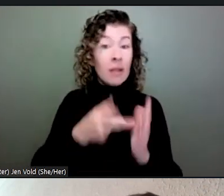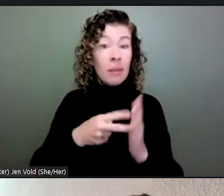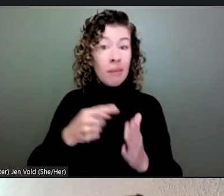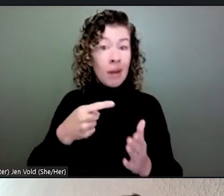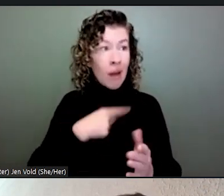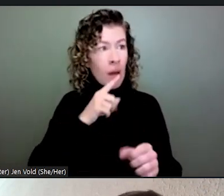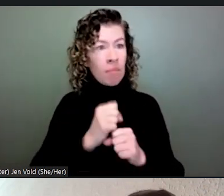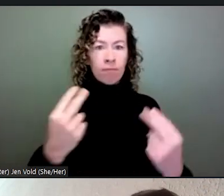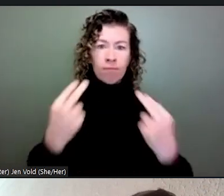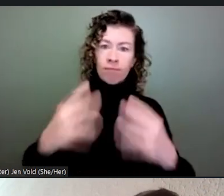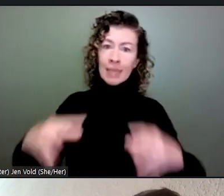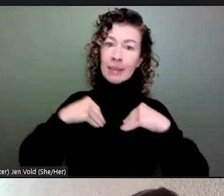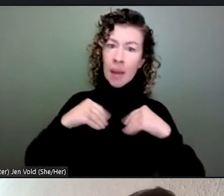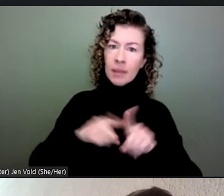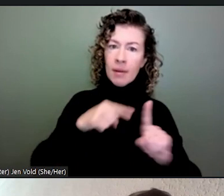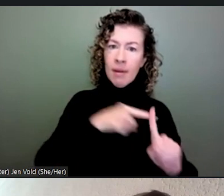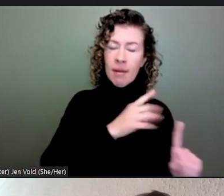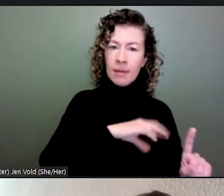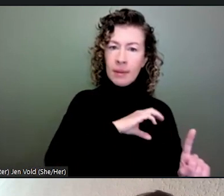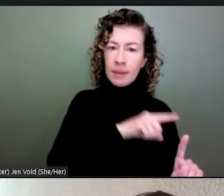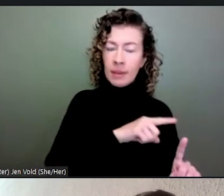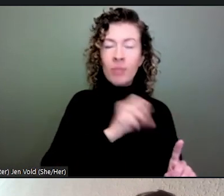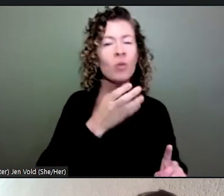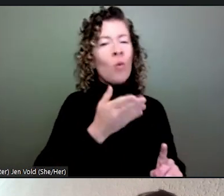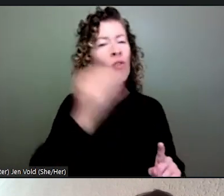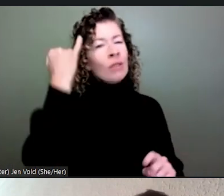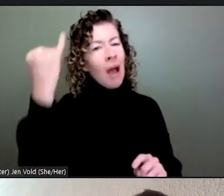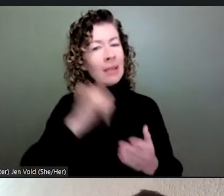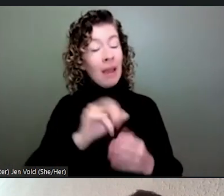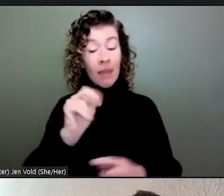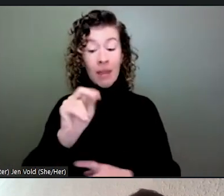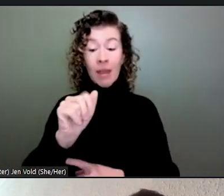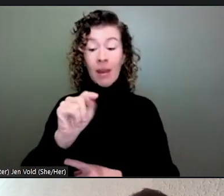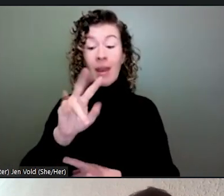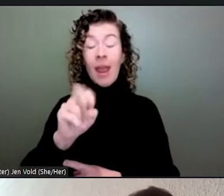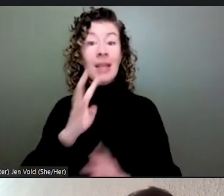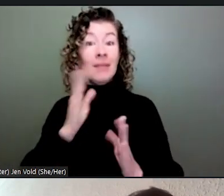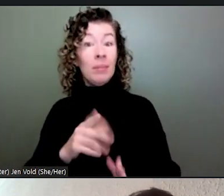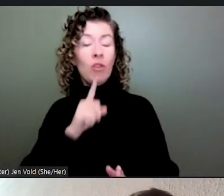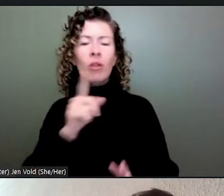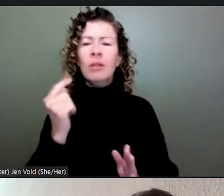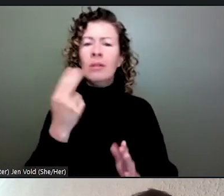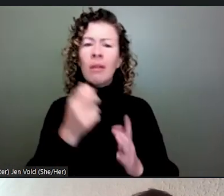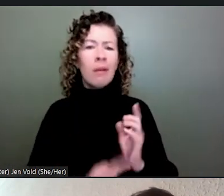So within this, there's a kind of implicit kind of notion that the native speaker really is the ideal with, you know,